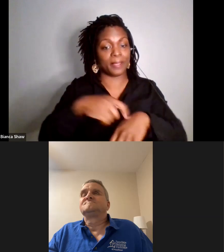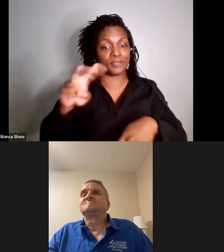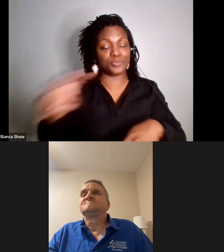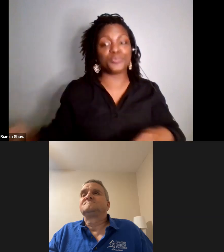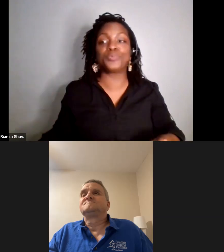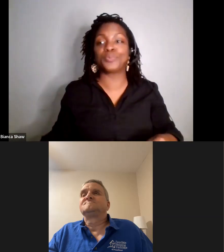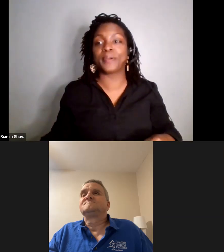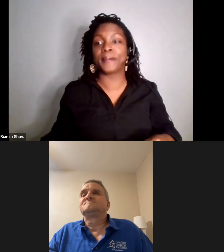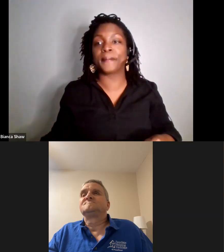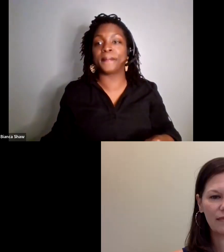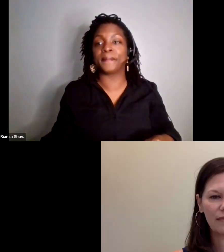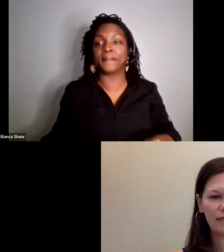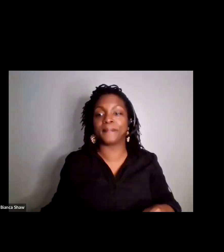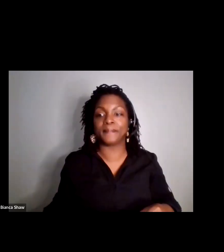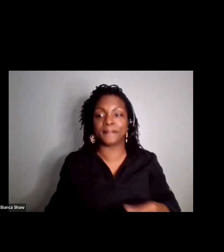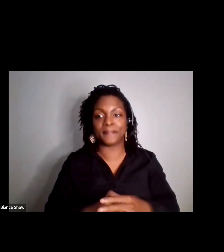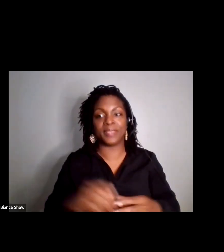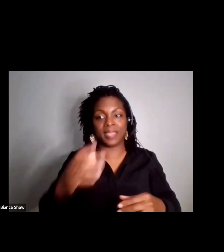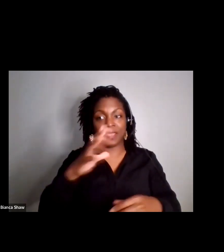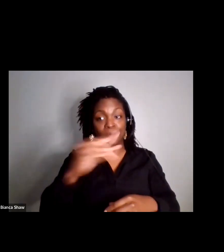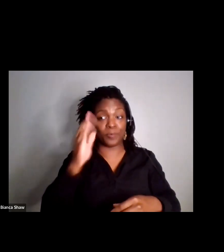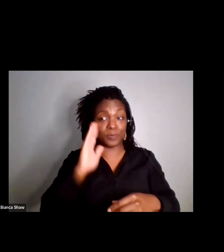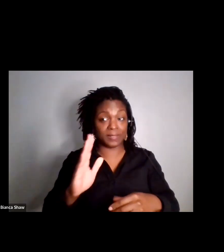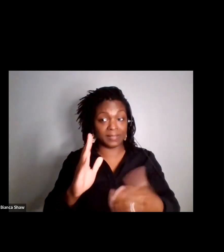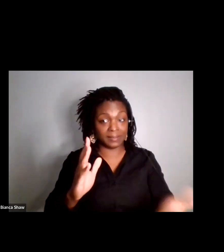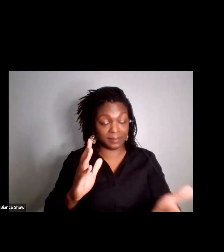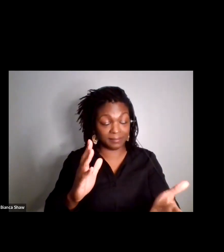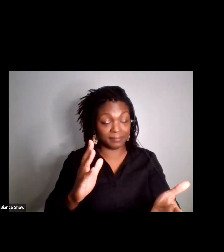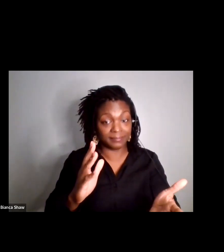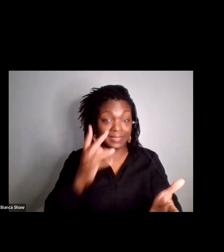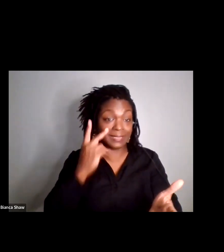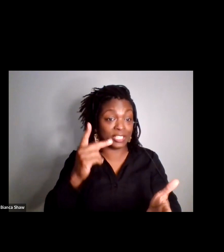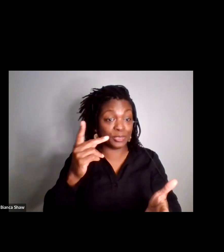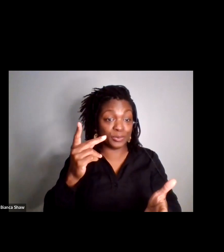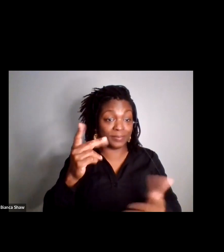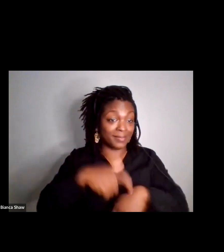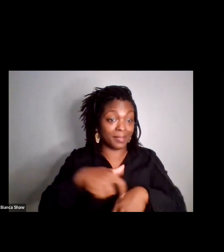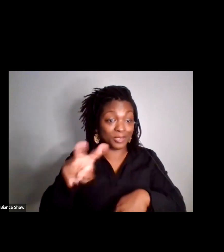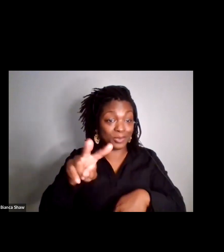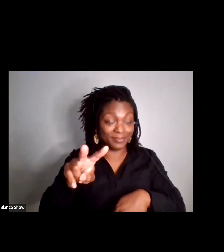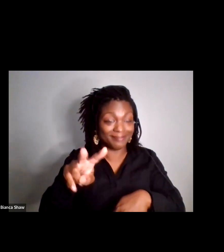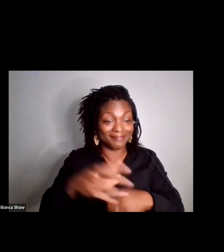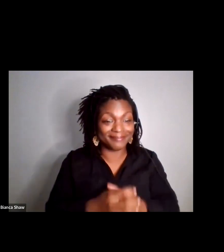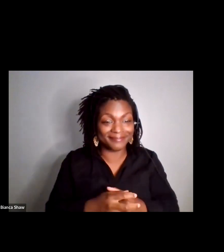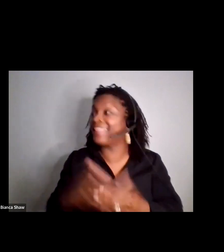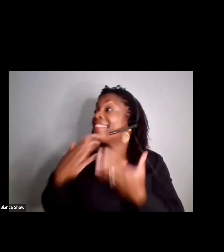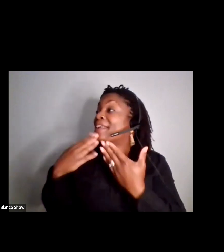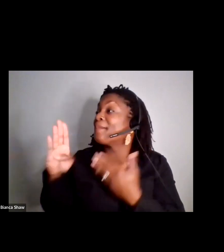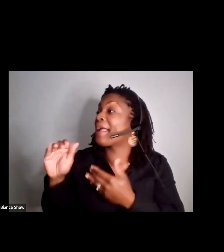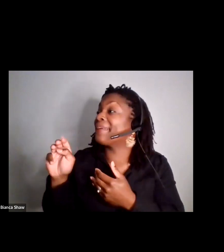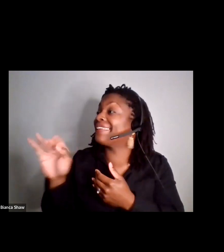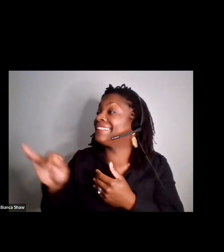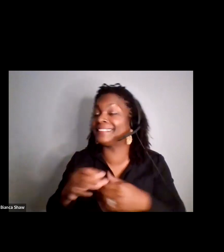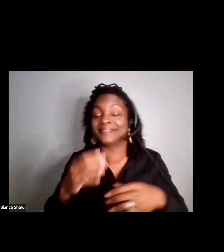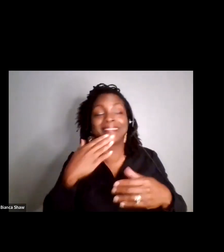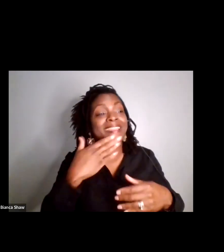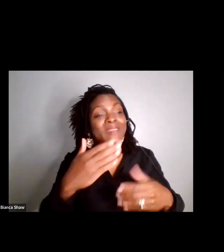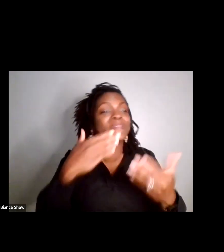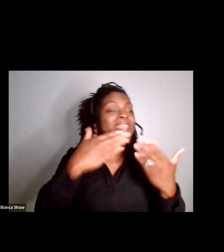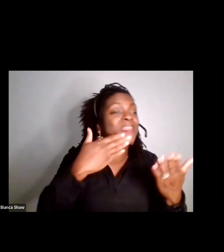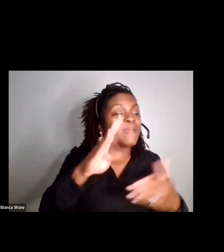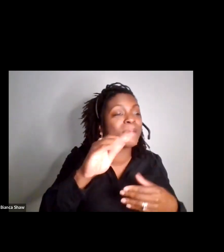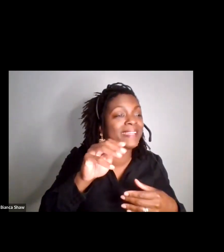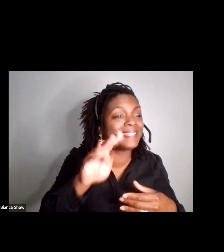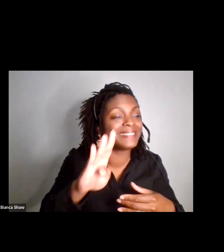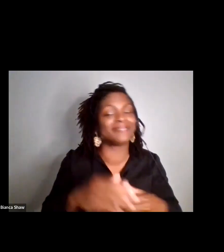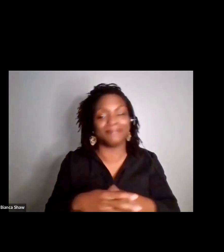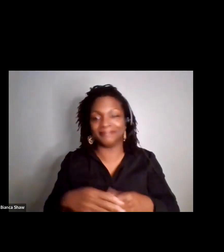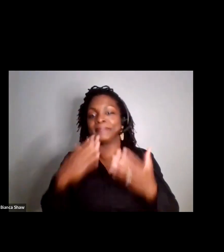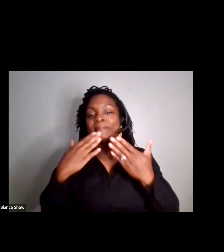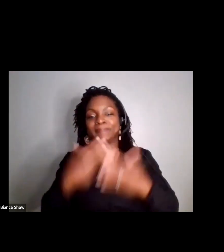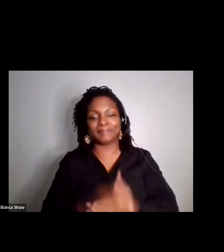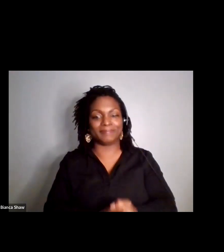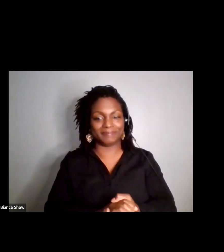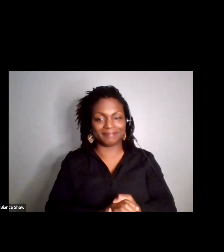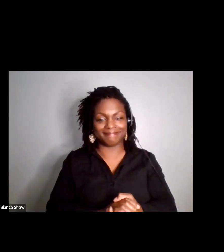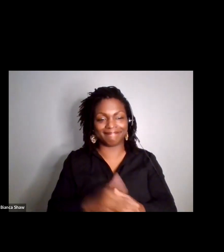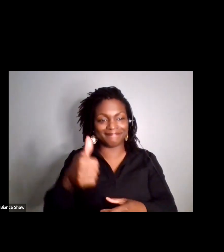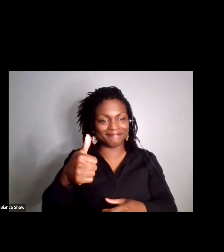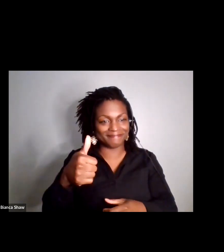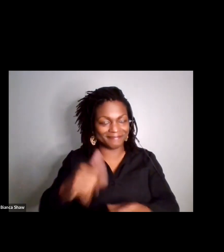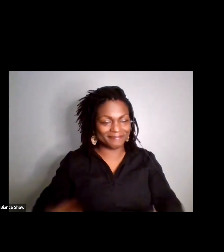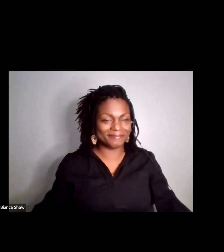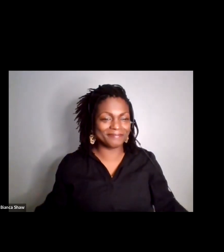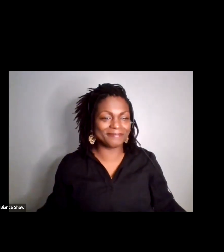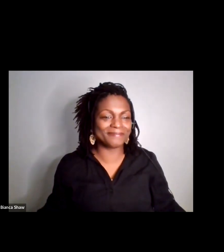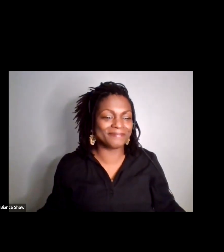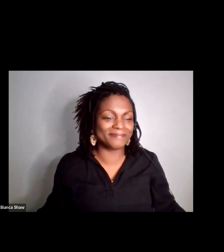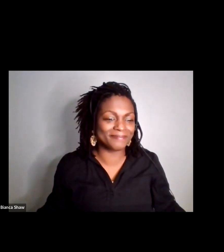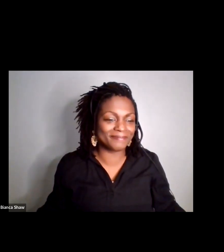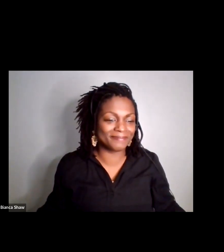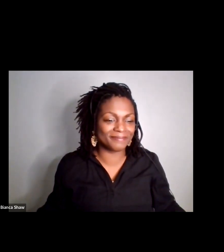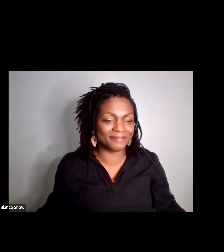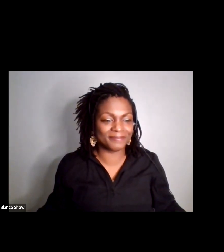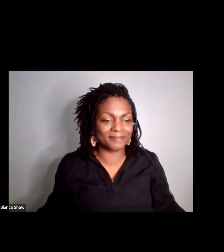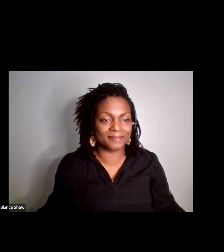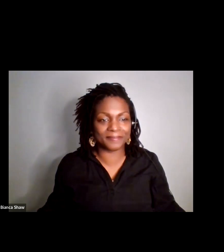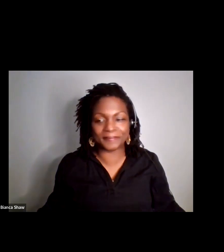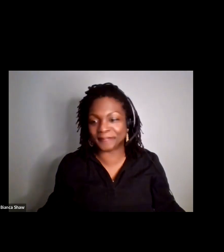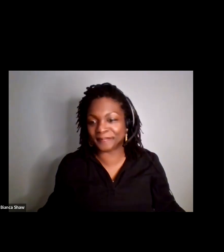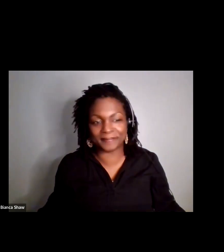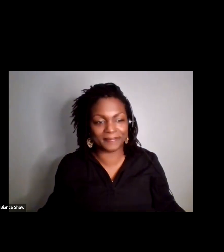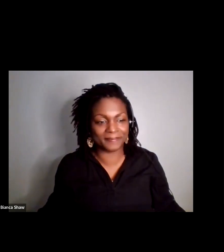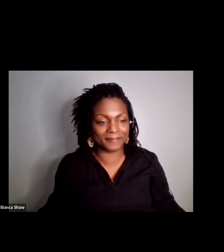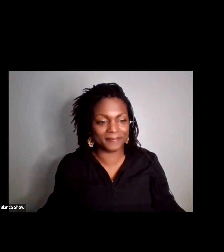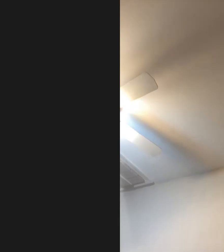And so we'll see you all back at that time thank you Bambi.